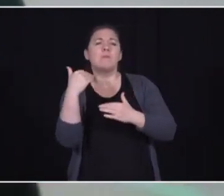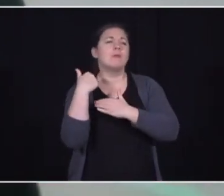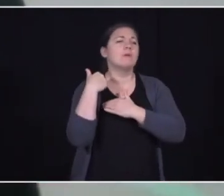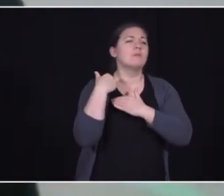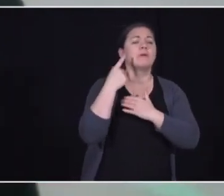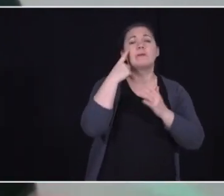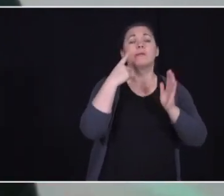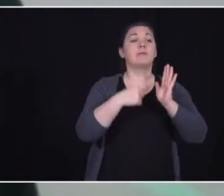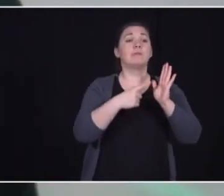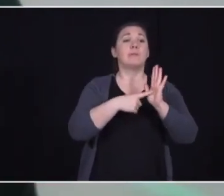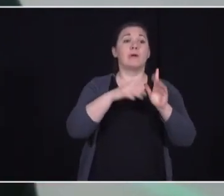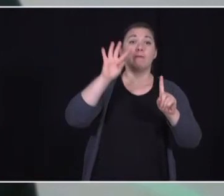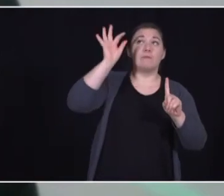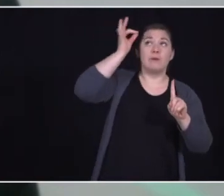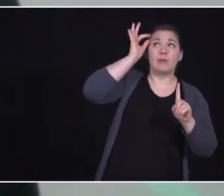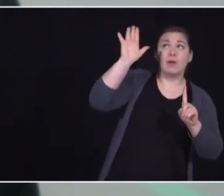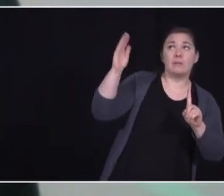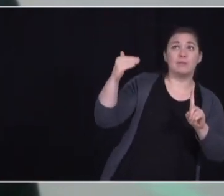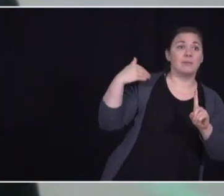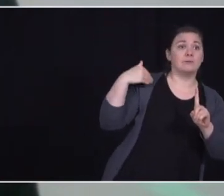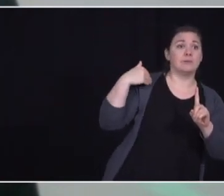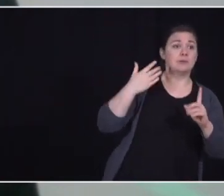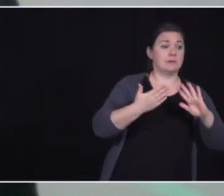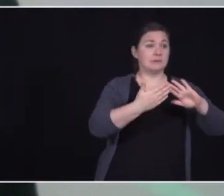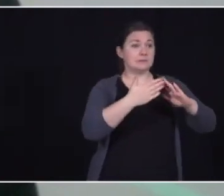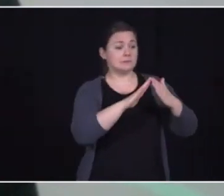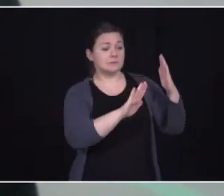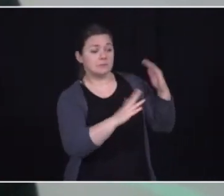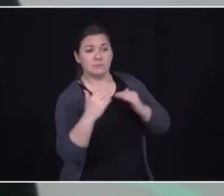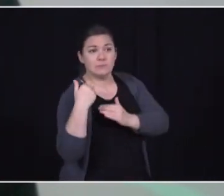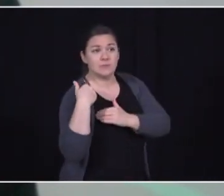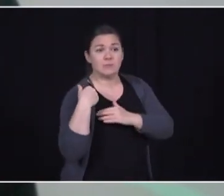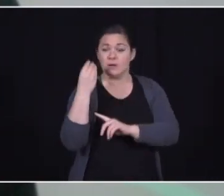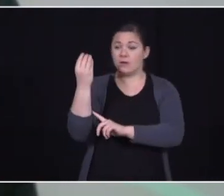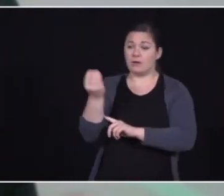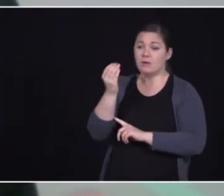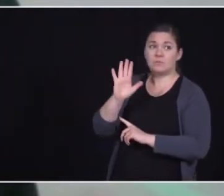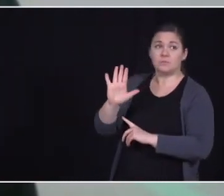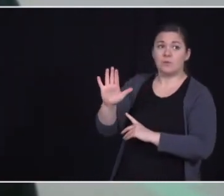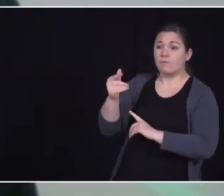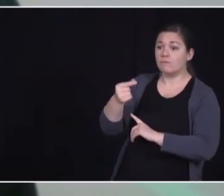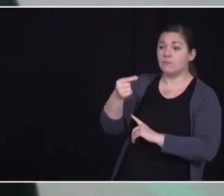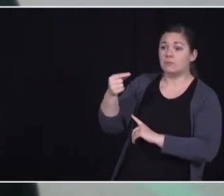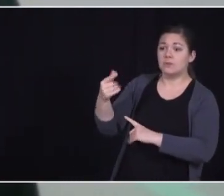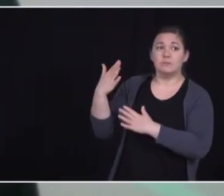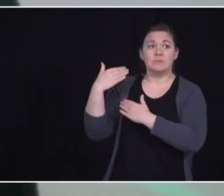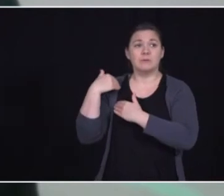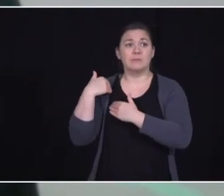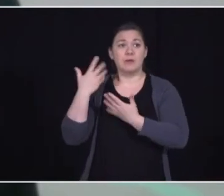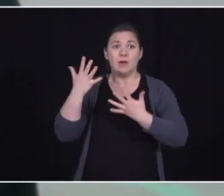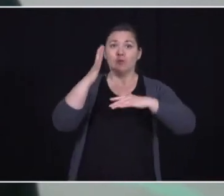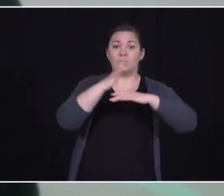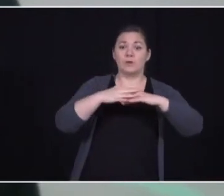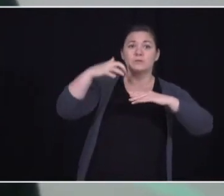jurisdictional ambiguity like if they are ambiguity regarding federal, provincial or municipal governments regarding the vaccine of certain populations like the first Nations